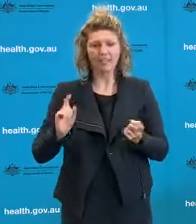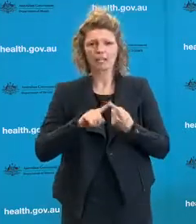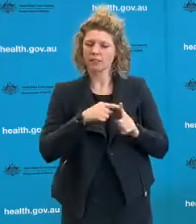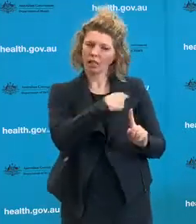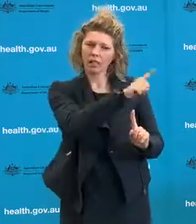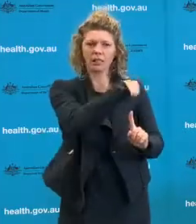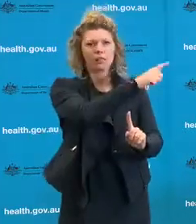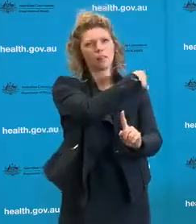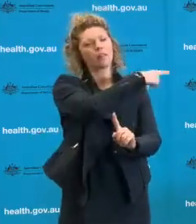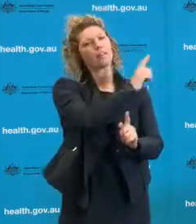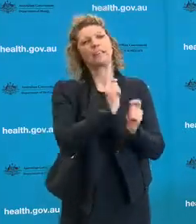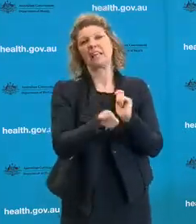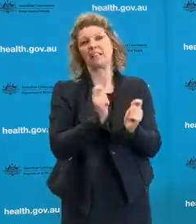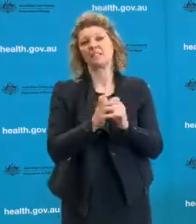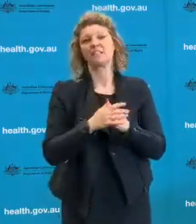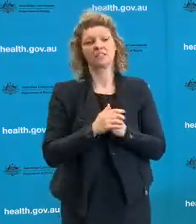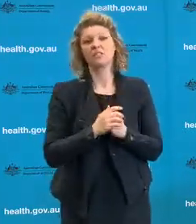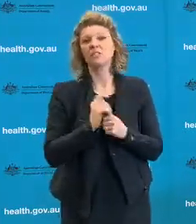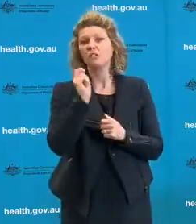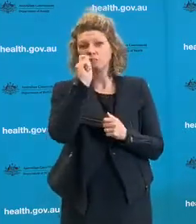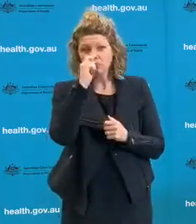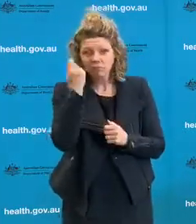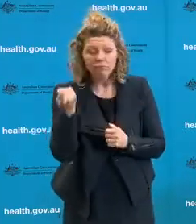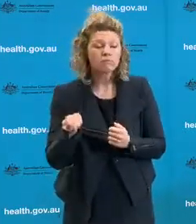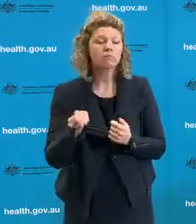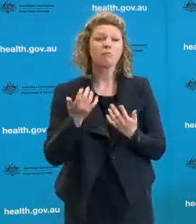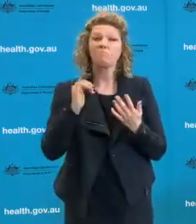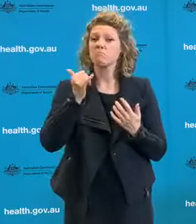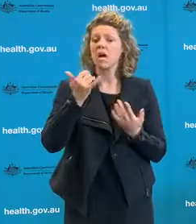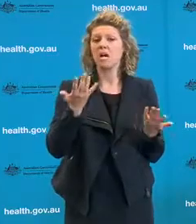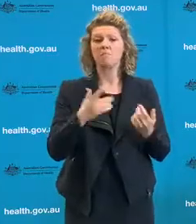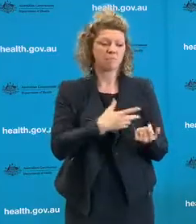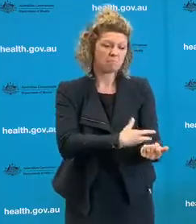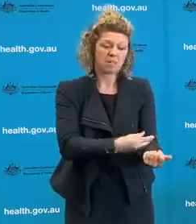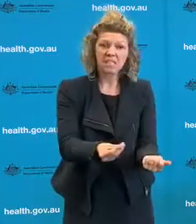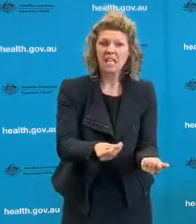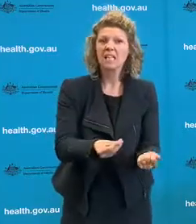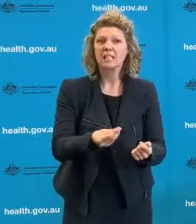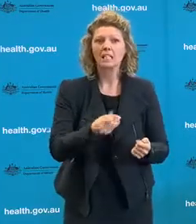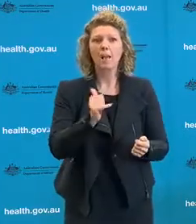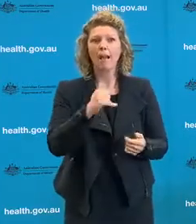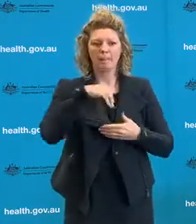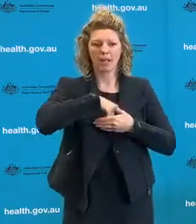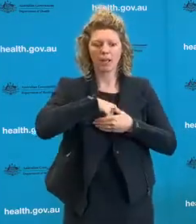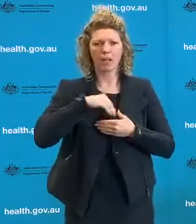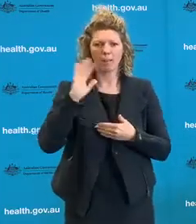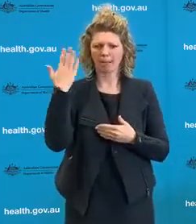both with the nasal swab and potentially with a blood test to see if they've got any antibodies.